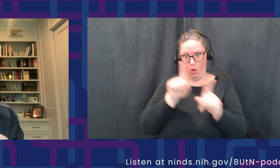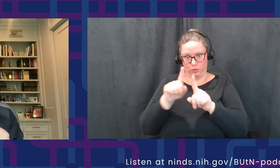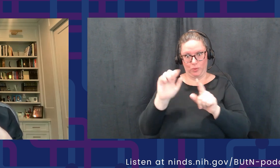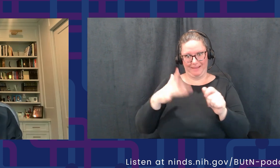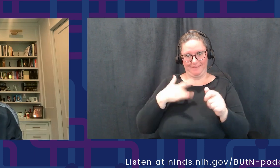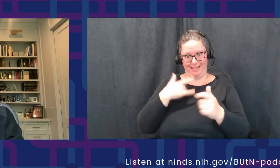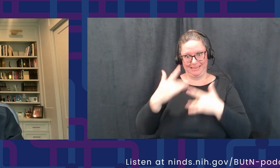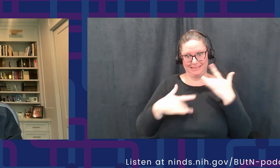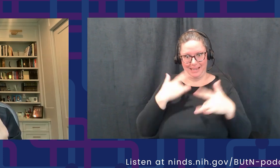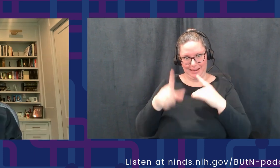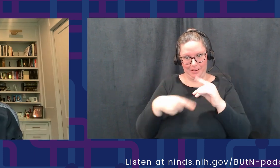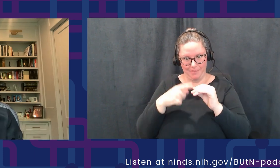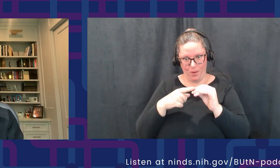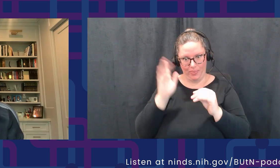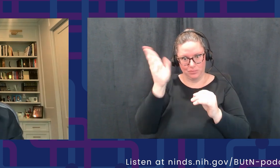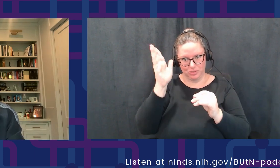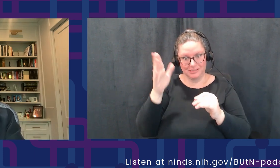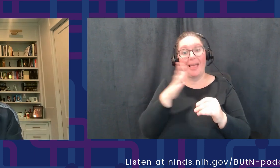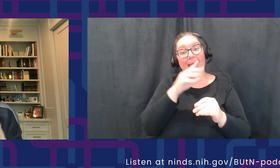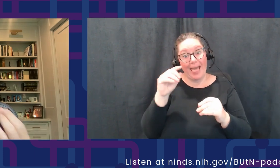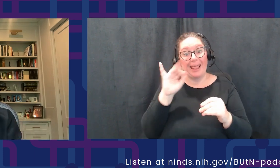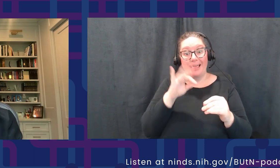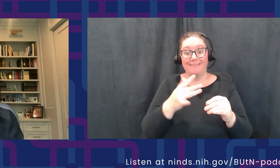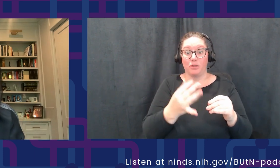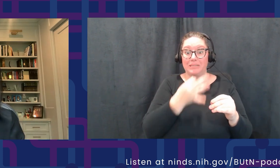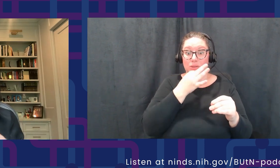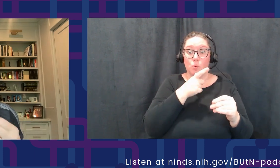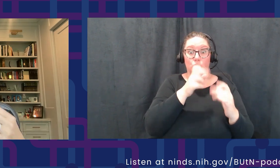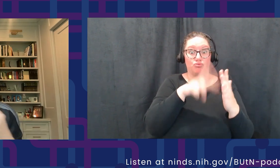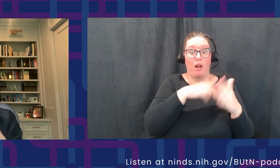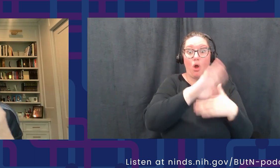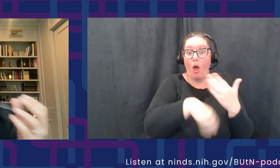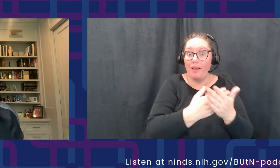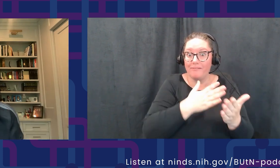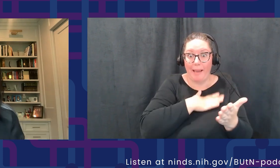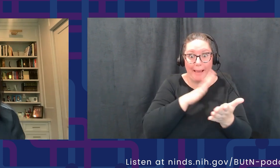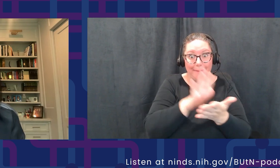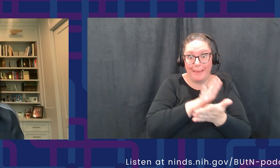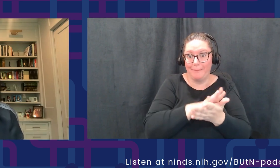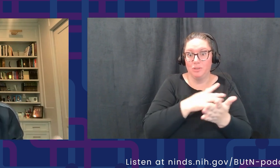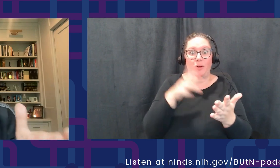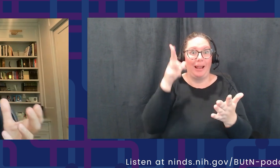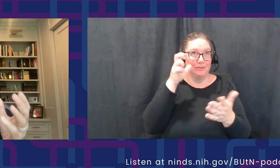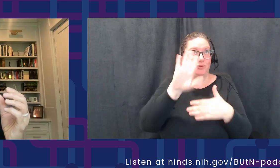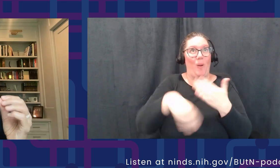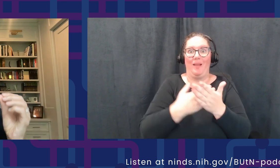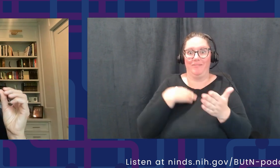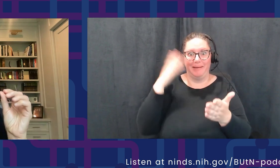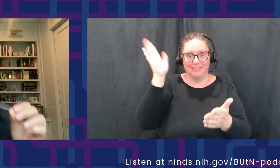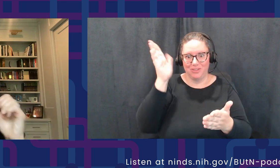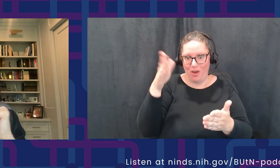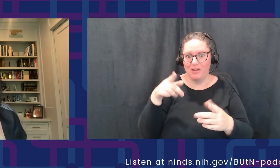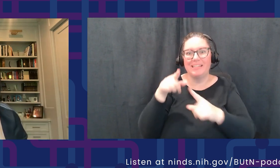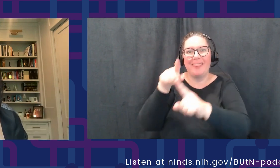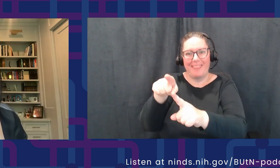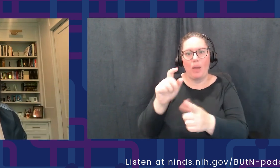And so if there's an expert who's read all my papers, who has listened to all my talks, they're going to learn something new.